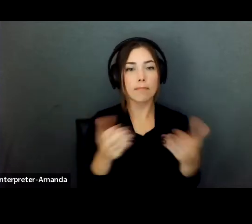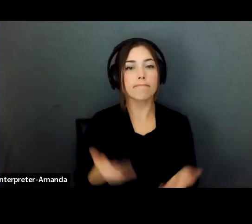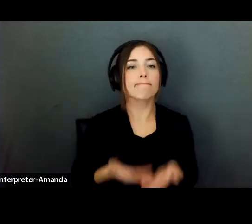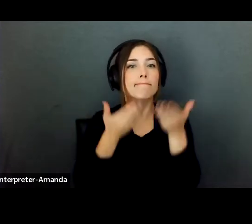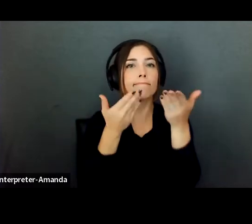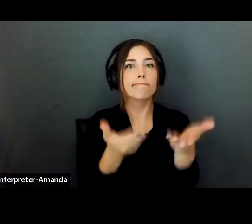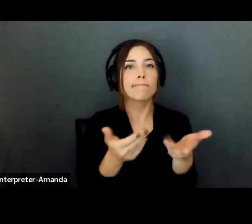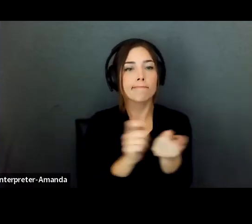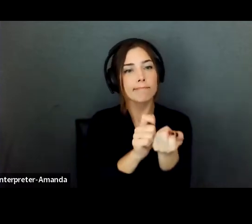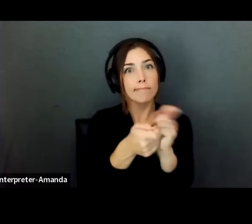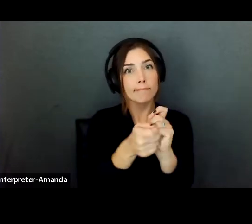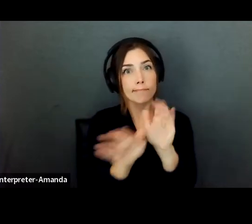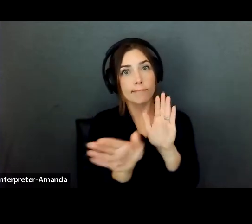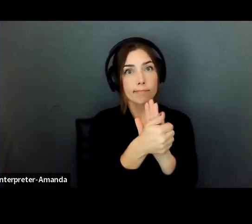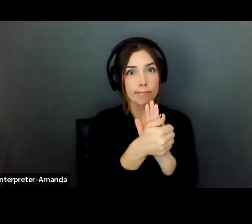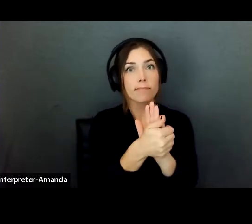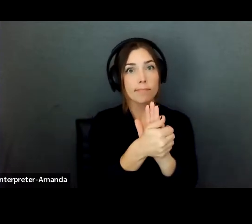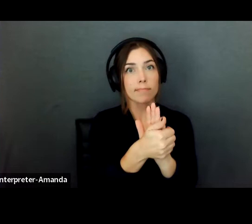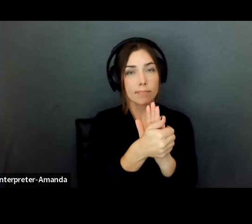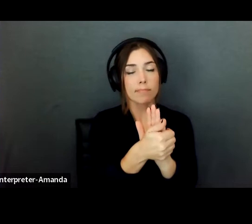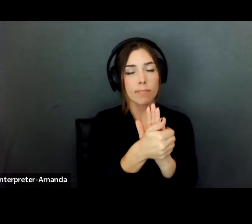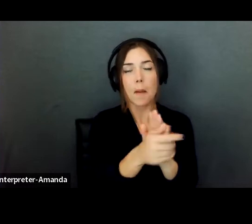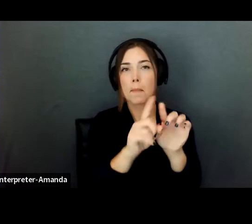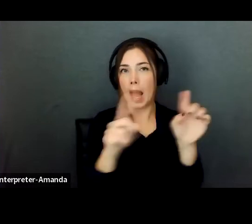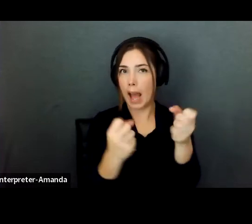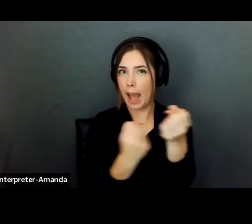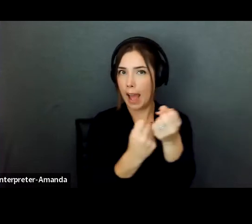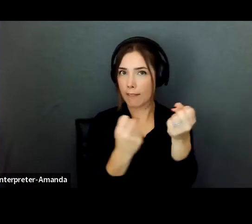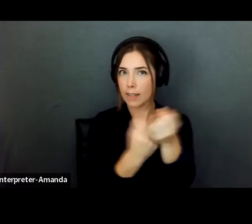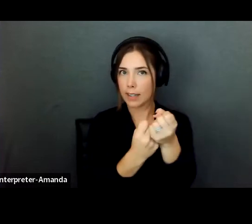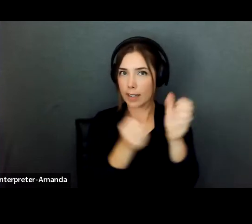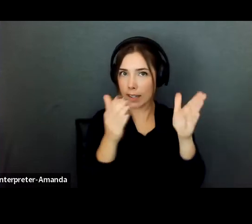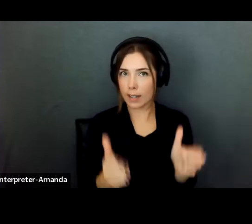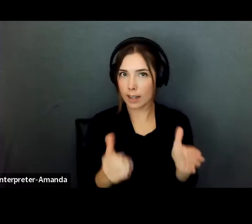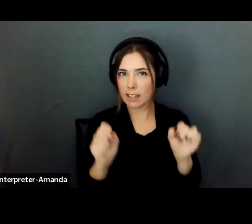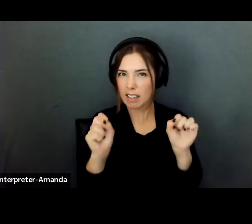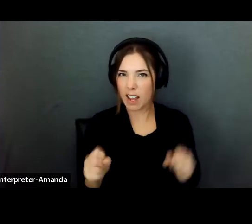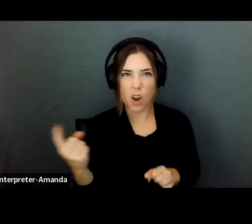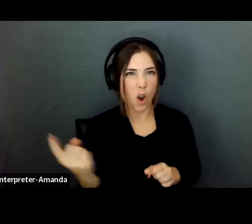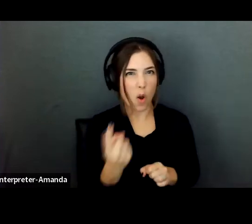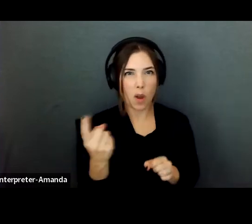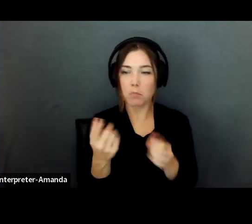opportunities for advocates to engage. So that really important one to keep an eye on.